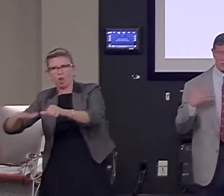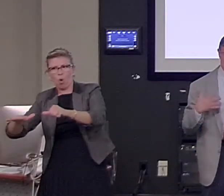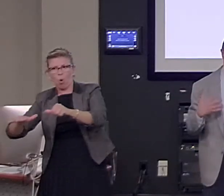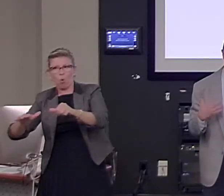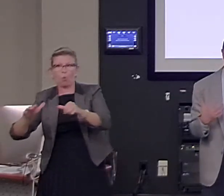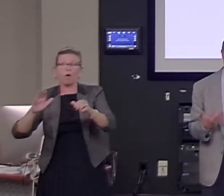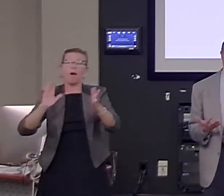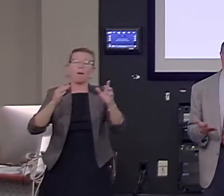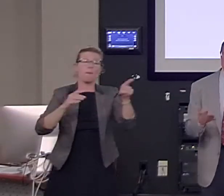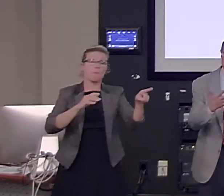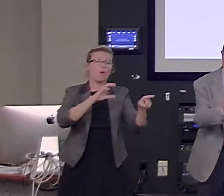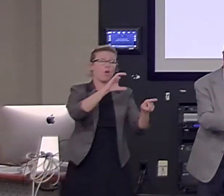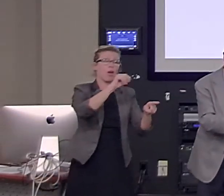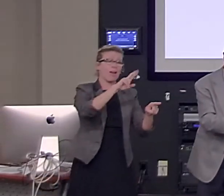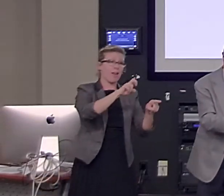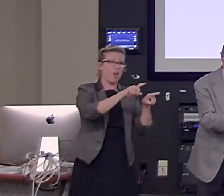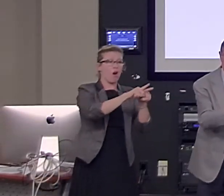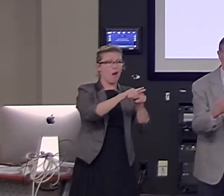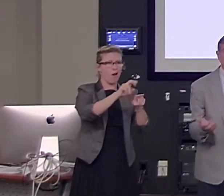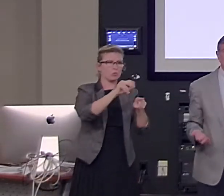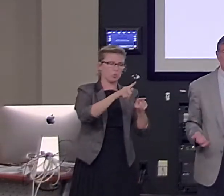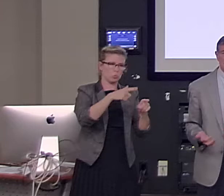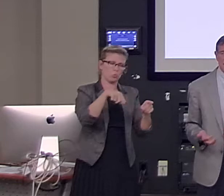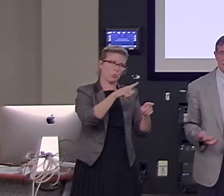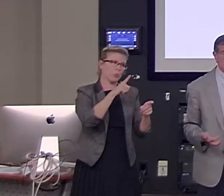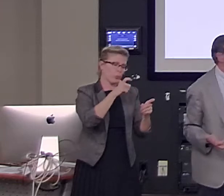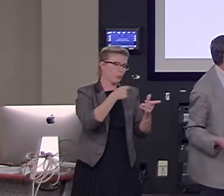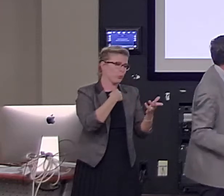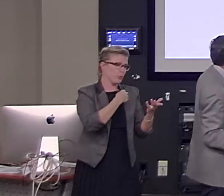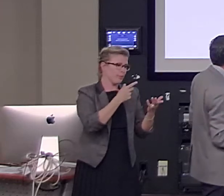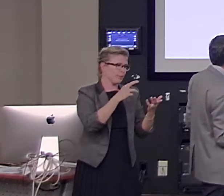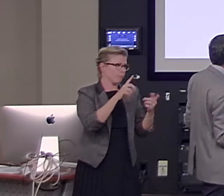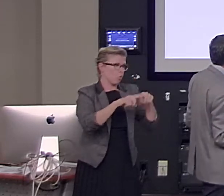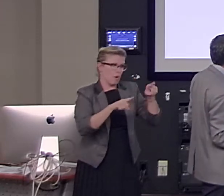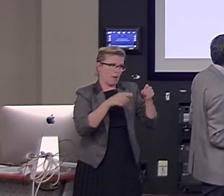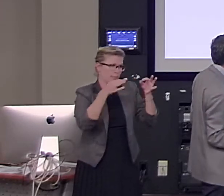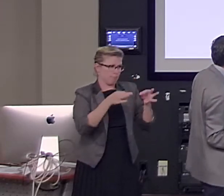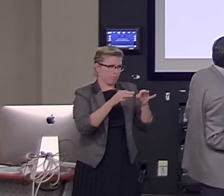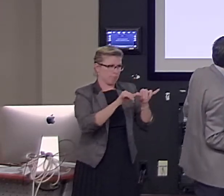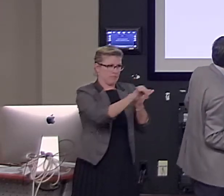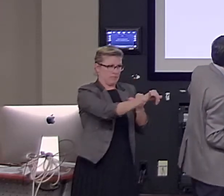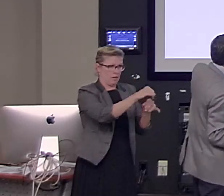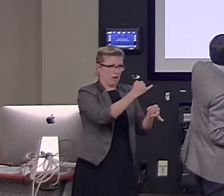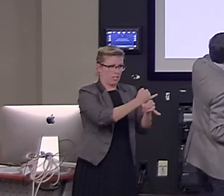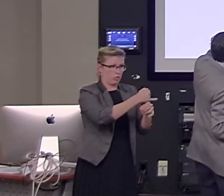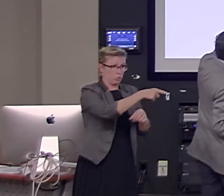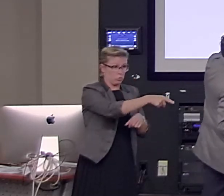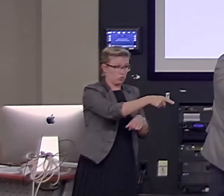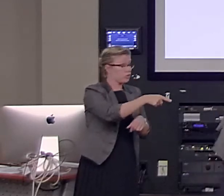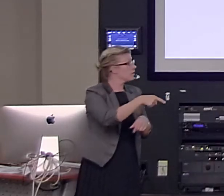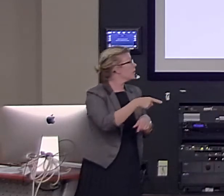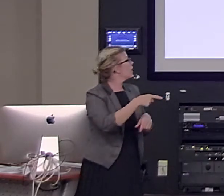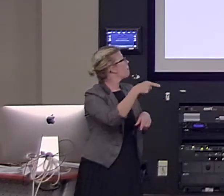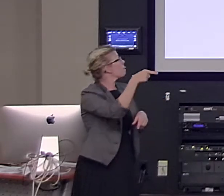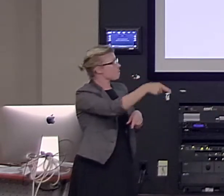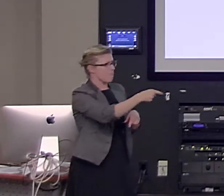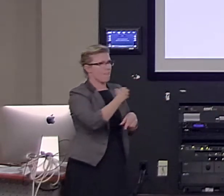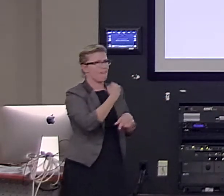the kids that were randomized to remain in the institution, there were two groups, both of which sort